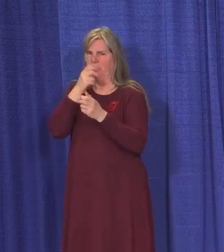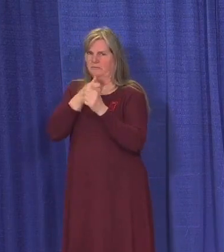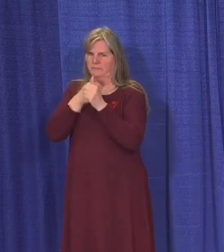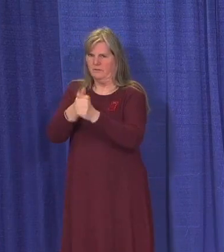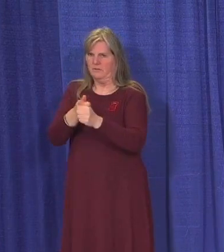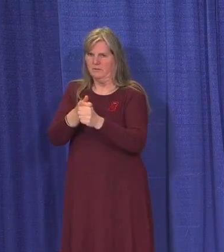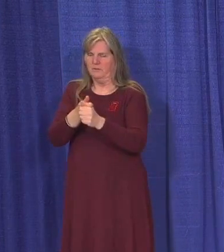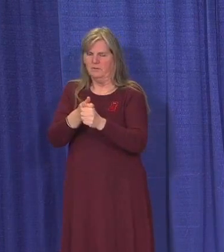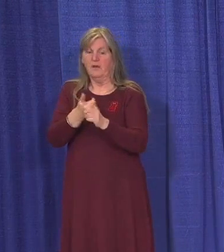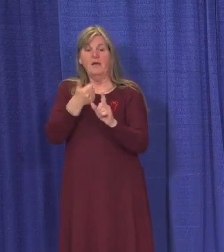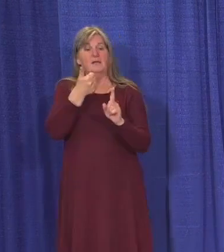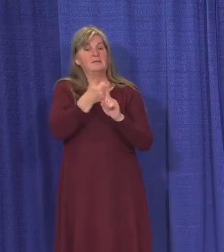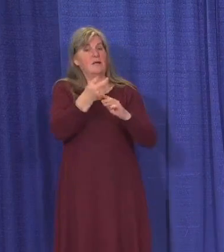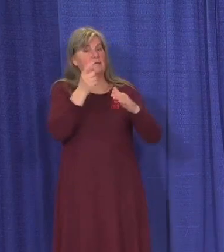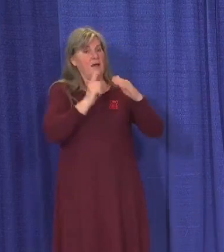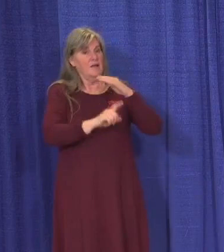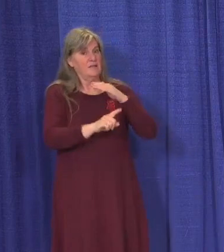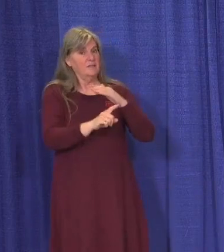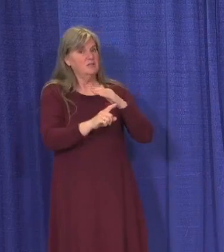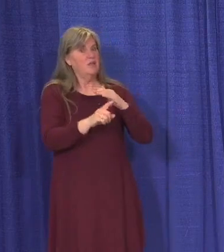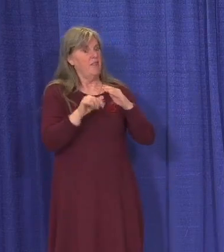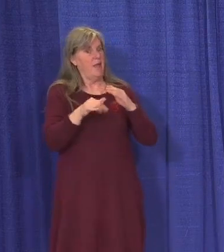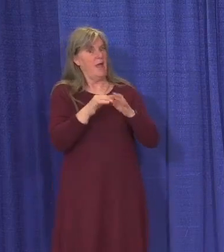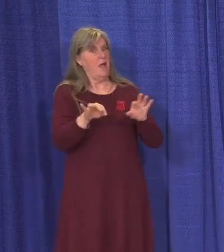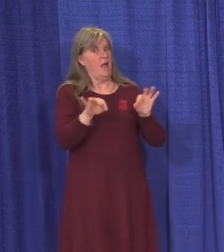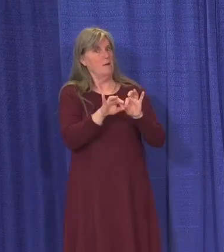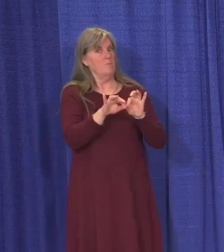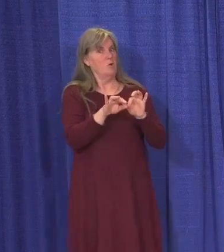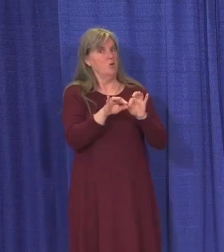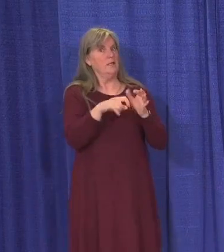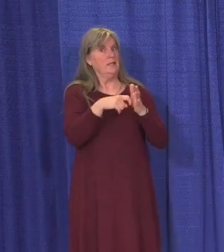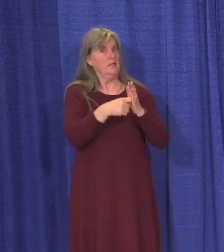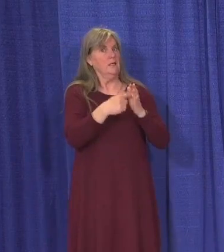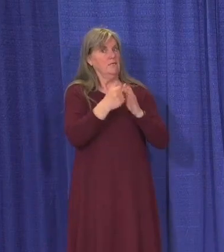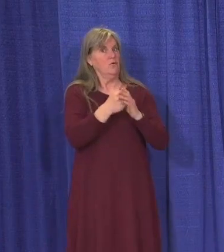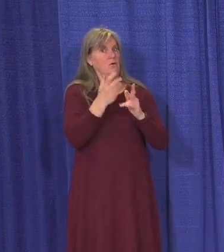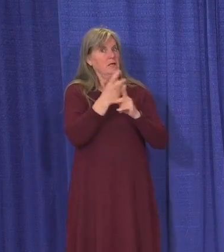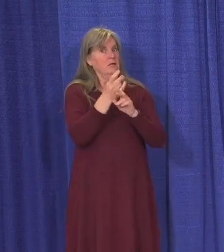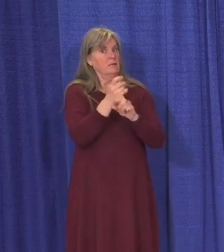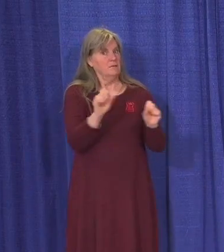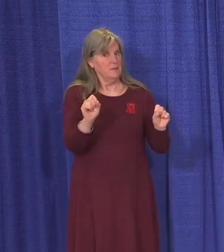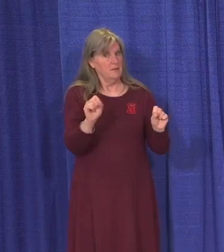restrictions on self-isolation we are enhancing self-isolation